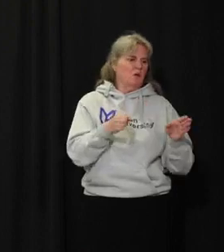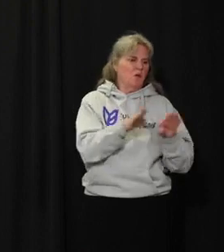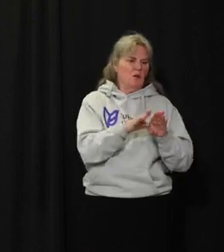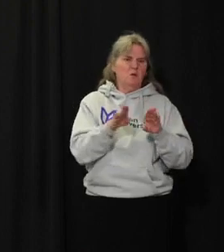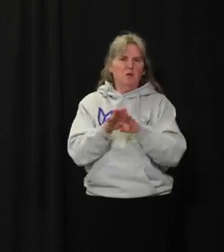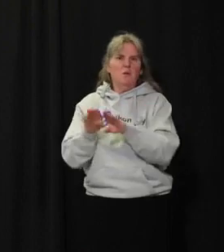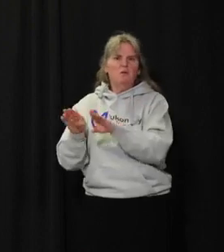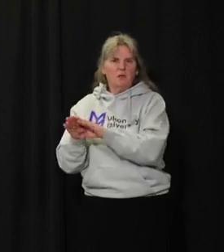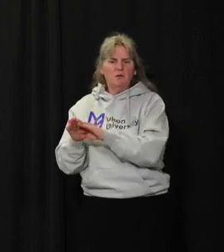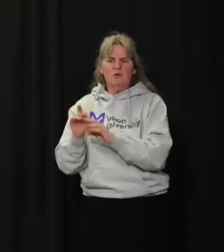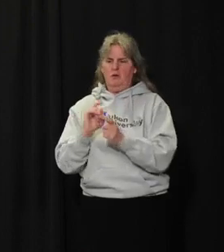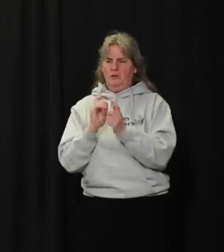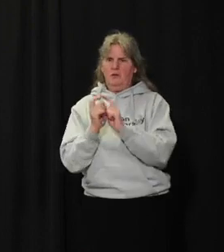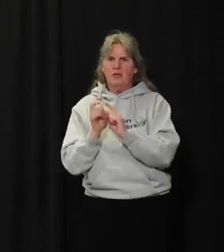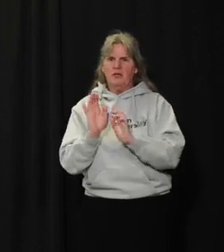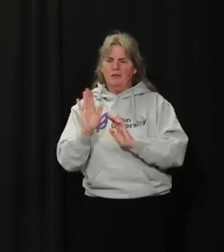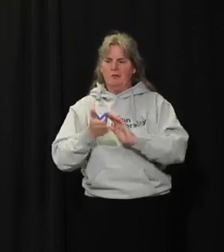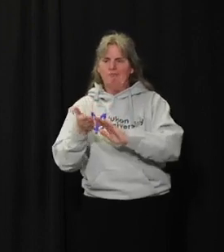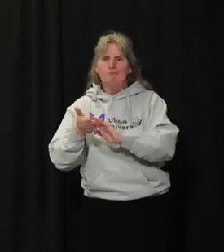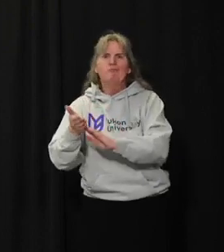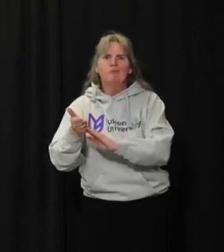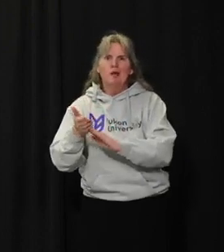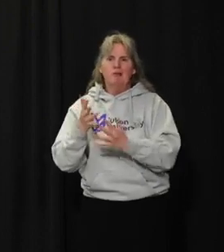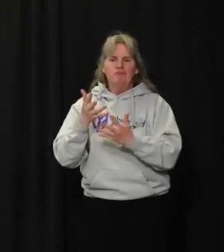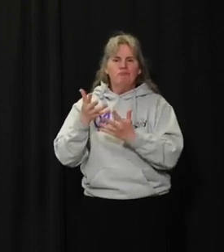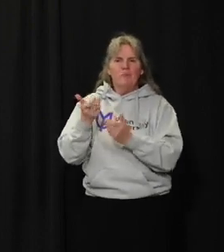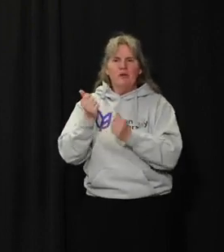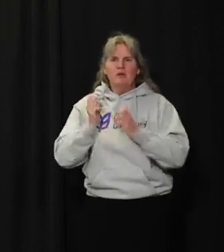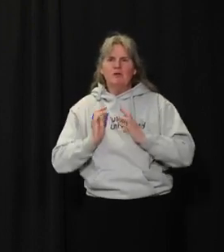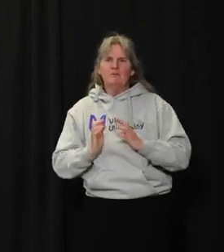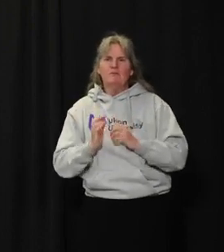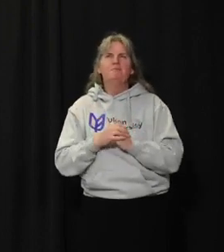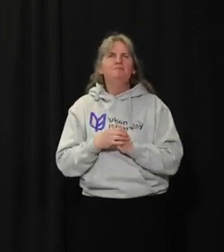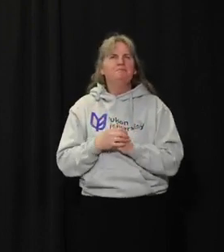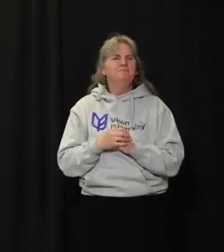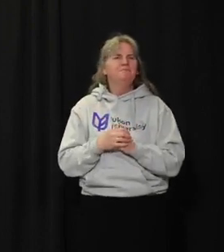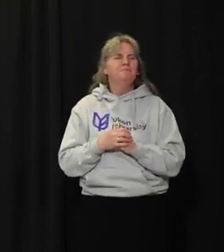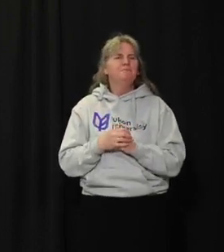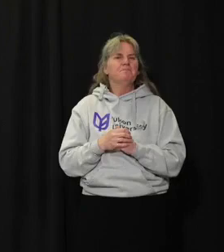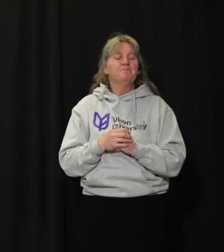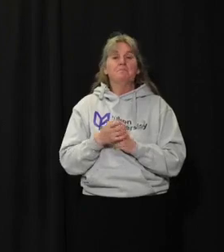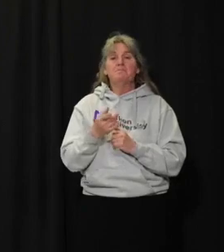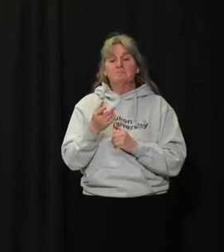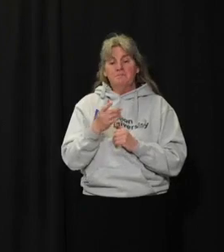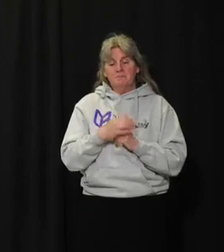the public or made changes to how they interact with customers.